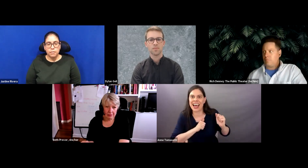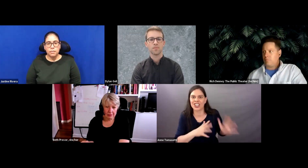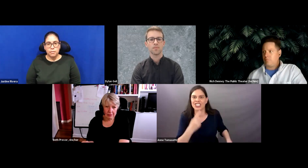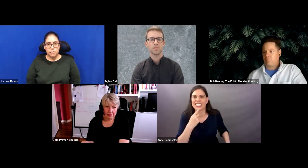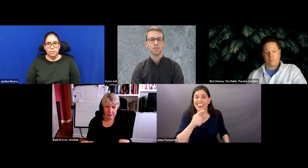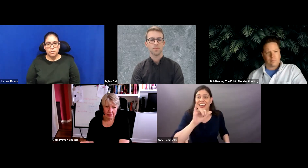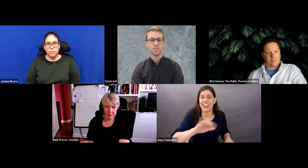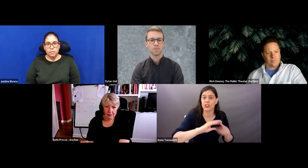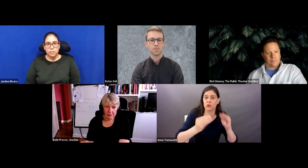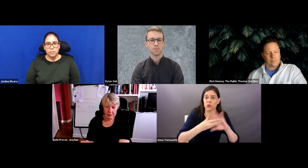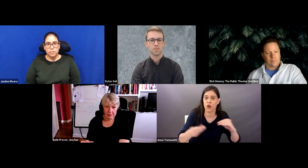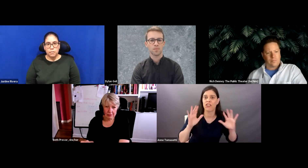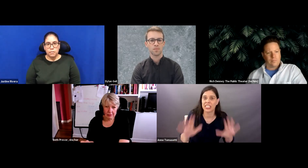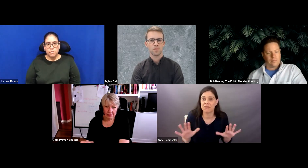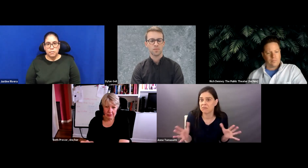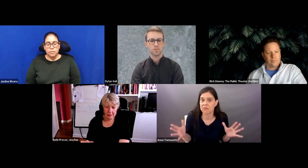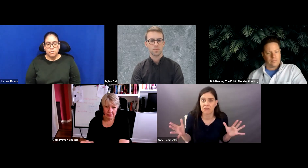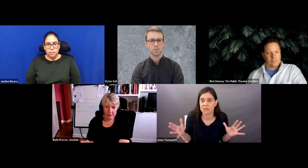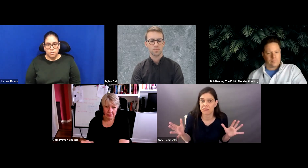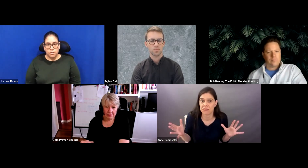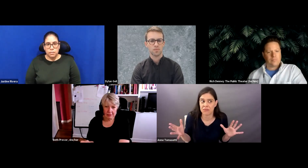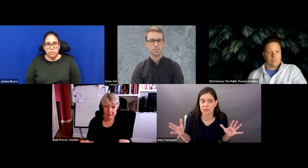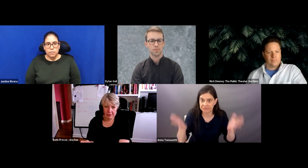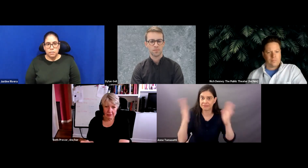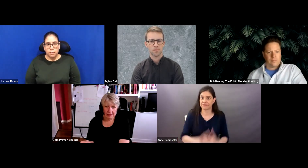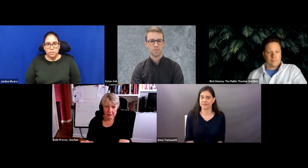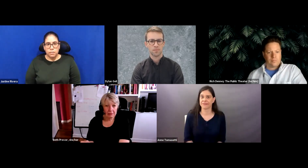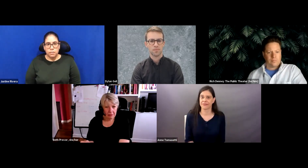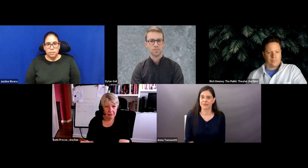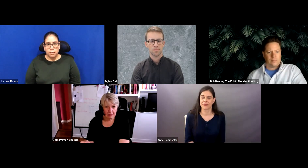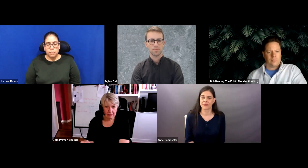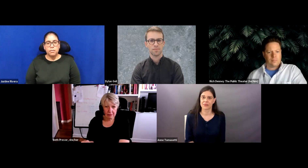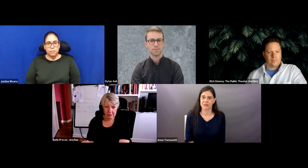they were able to just directly tell the story. And I think you can see that in that clip right there.